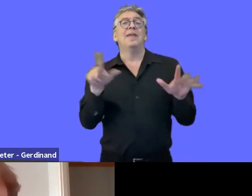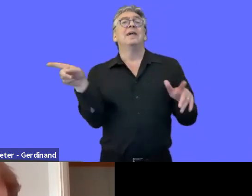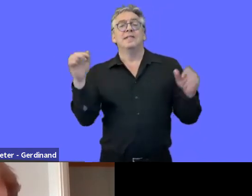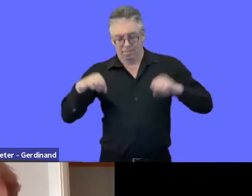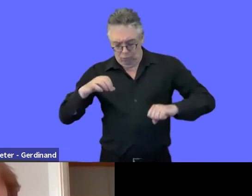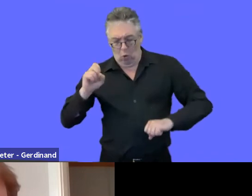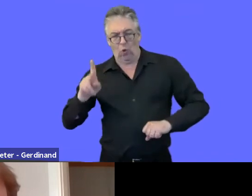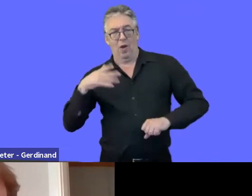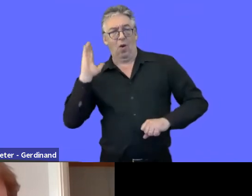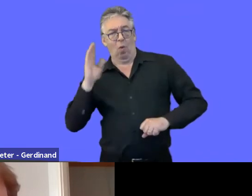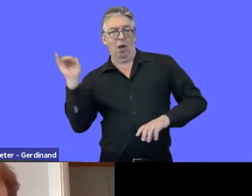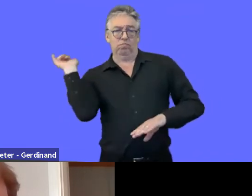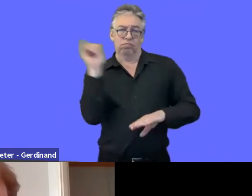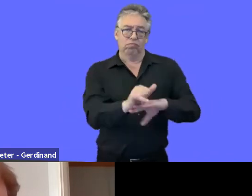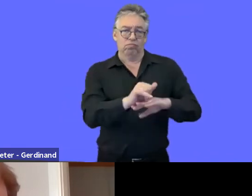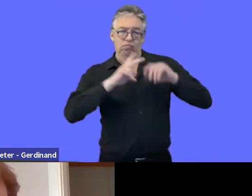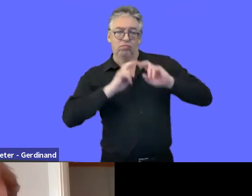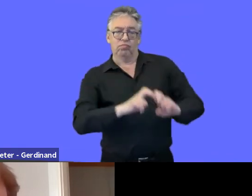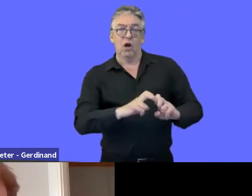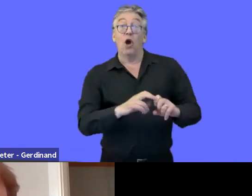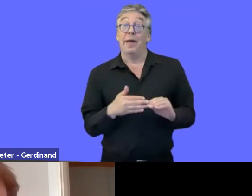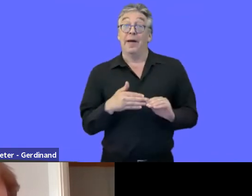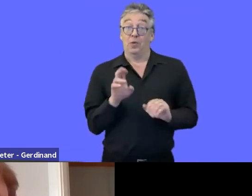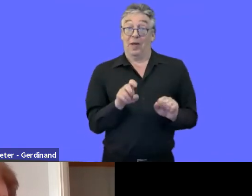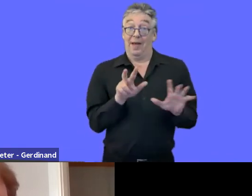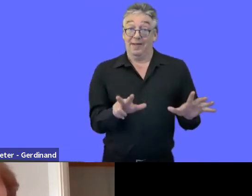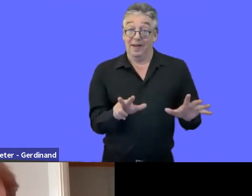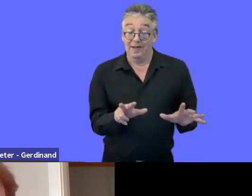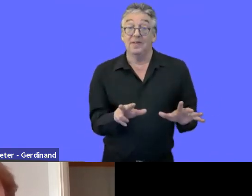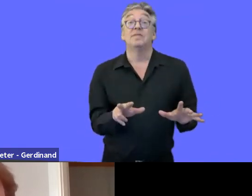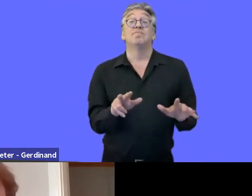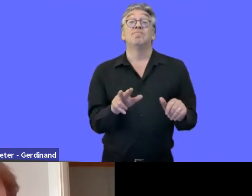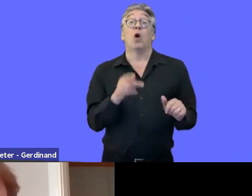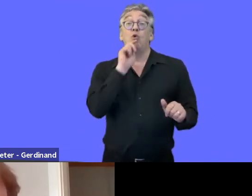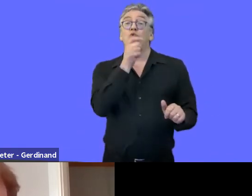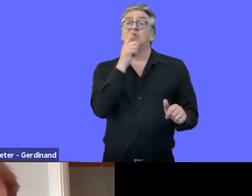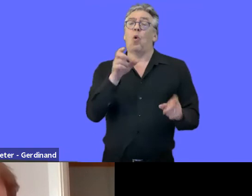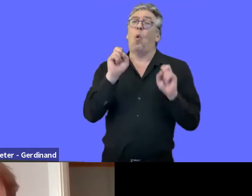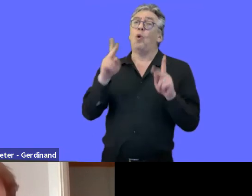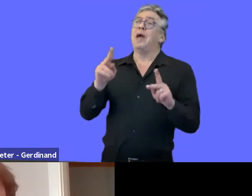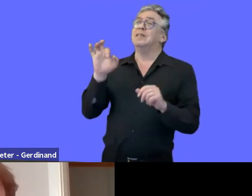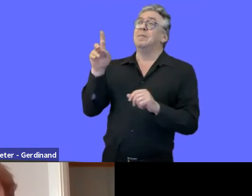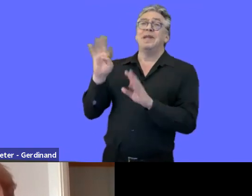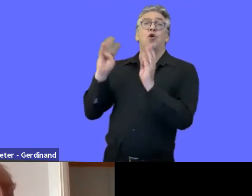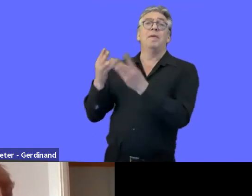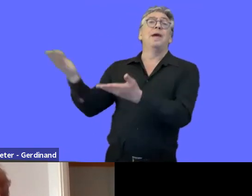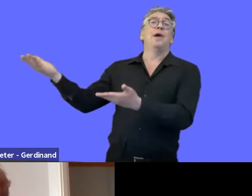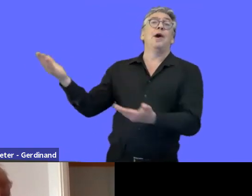That year, the government allowed the committee to conduct a country visit but then decided to postponed it until 2019.